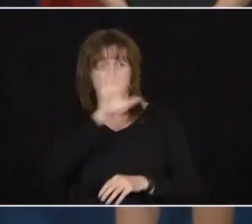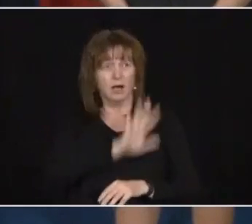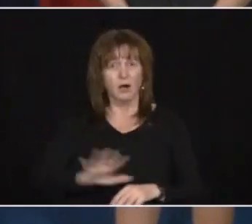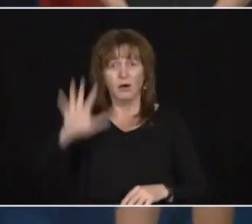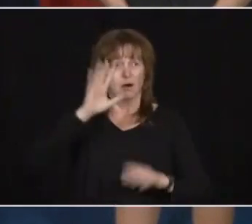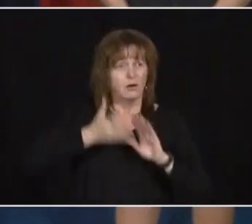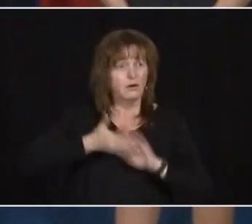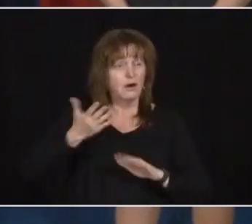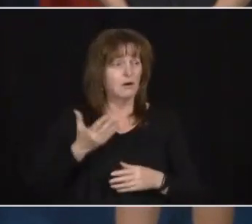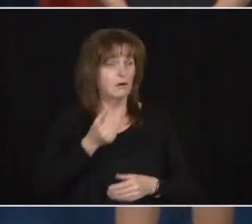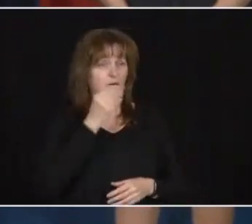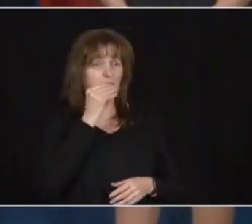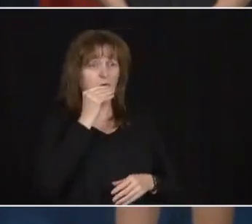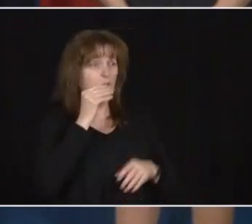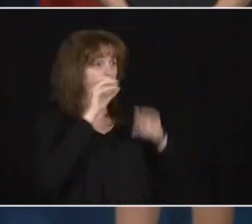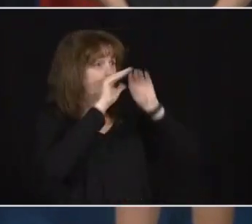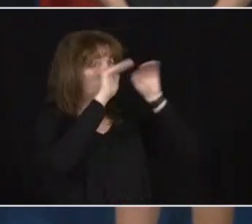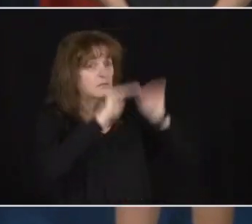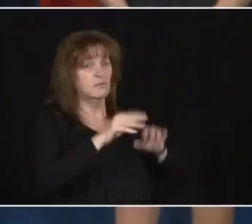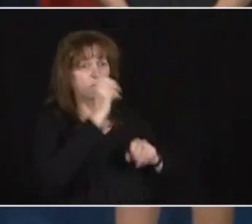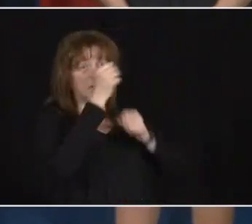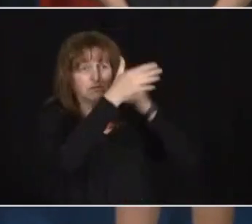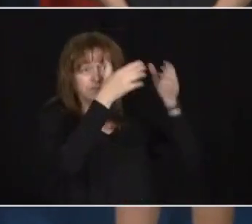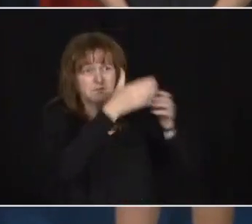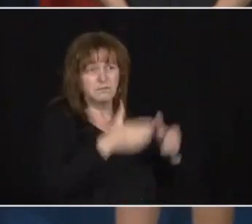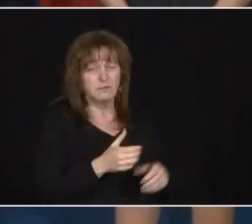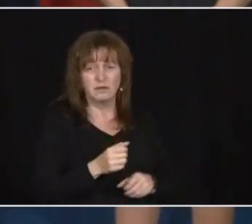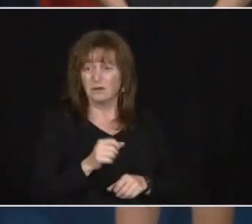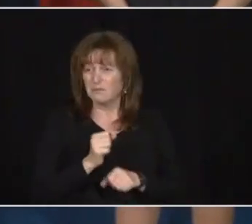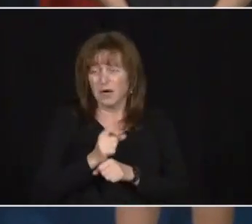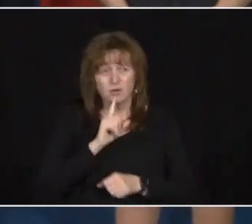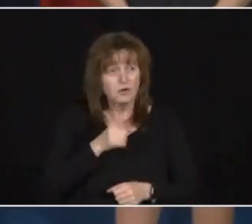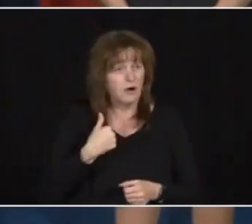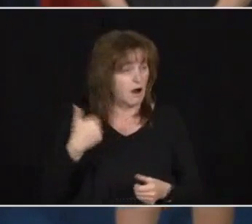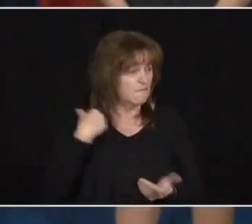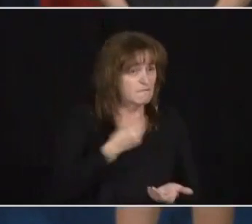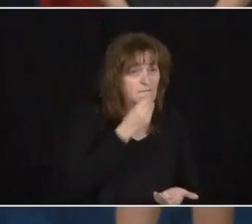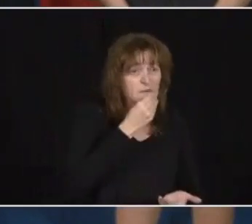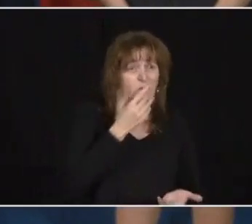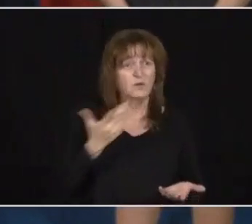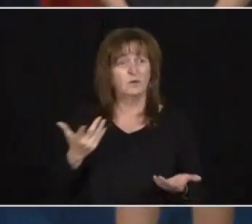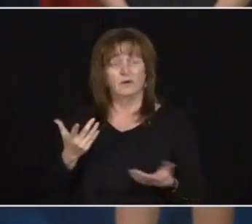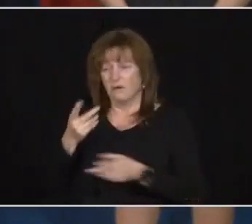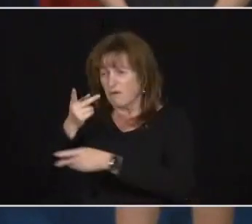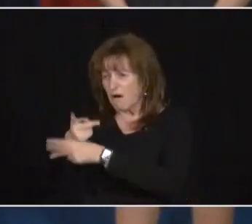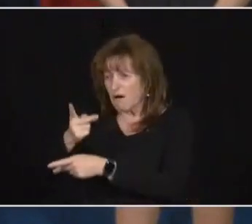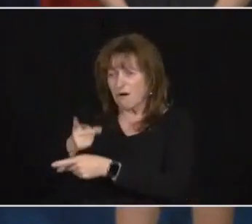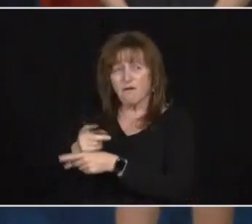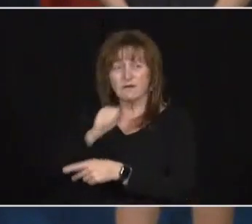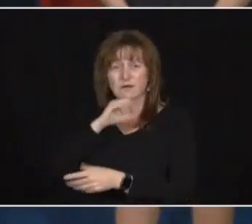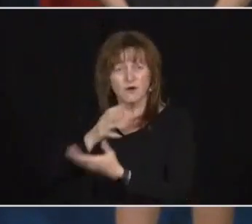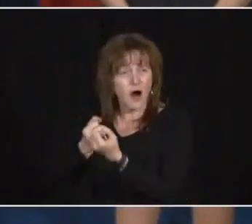families are fed. They care for our seniors and provide life-saving medicine to those who need it.